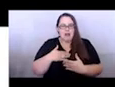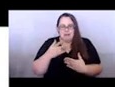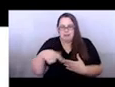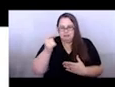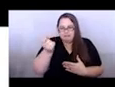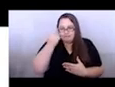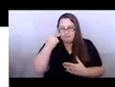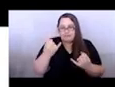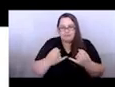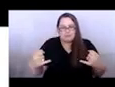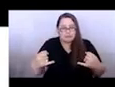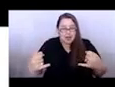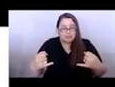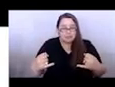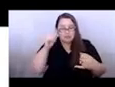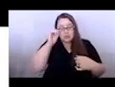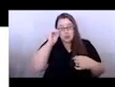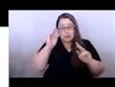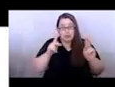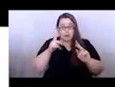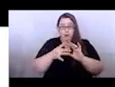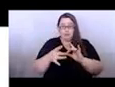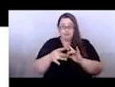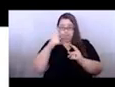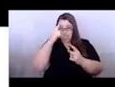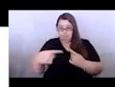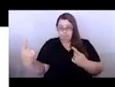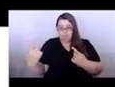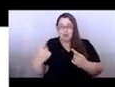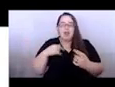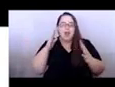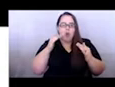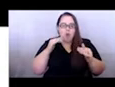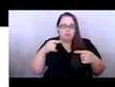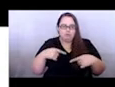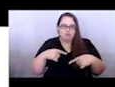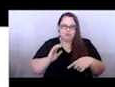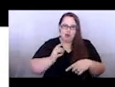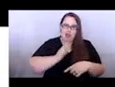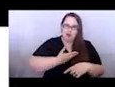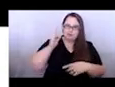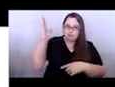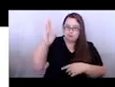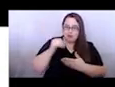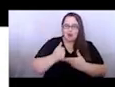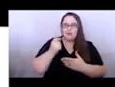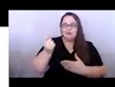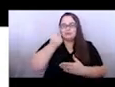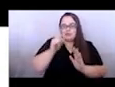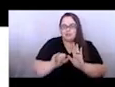For those of you that said disagree, I hope that through this webinar you are able to understand and identify boundaries a little bit better.